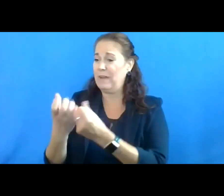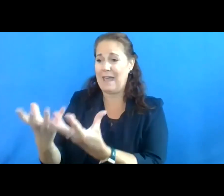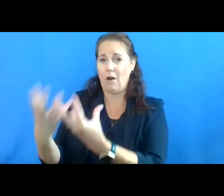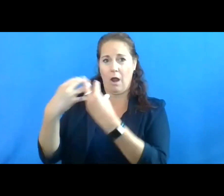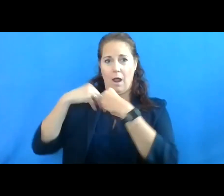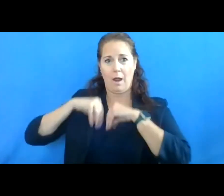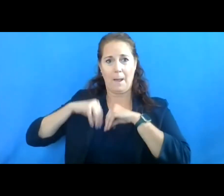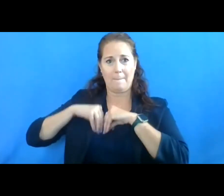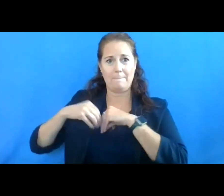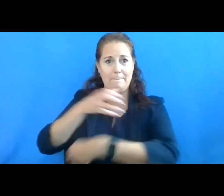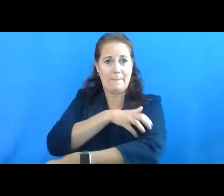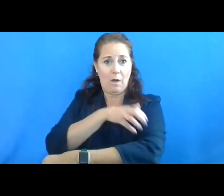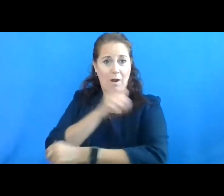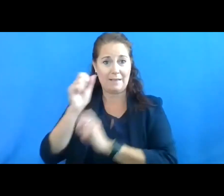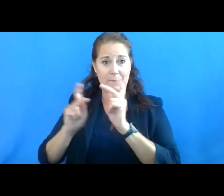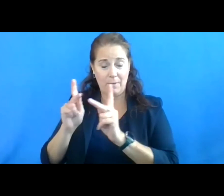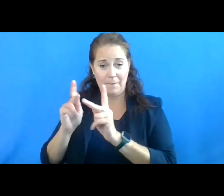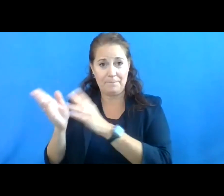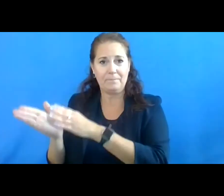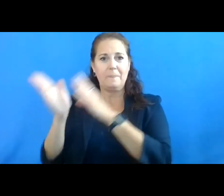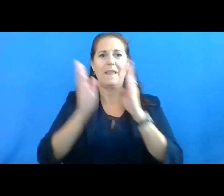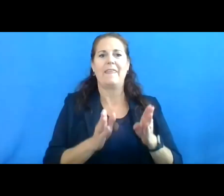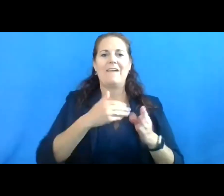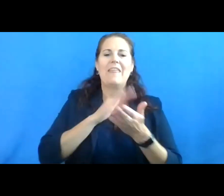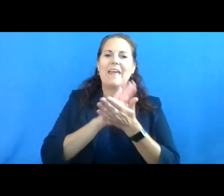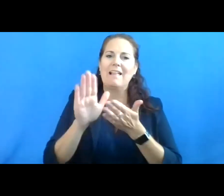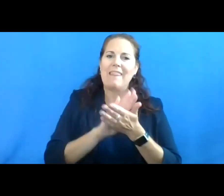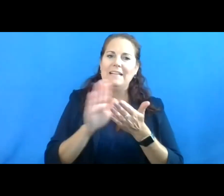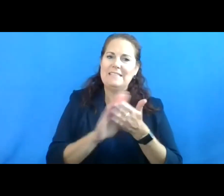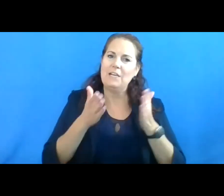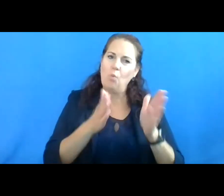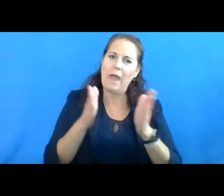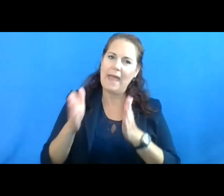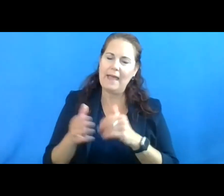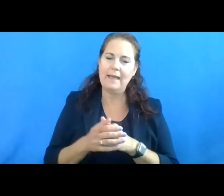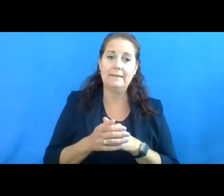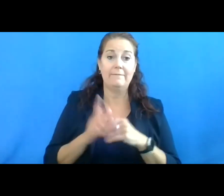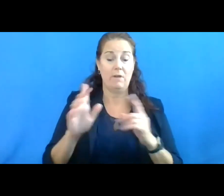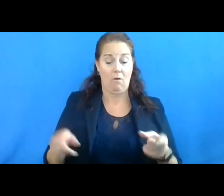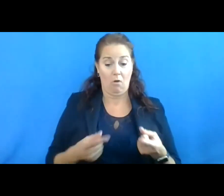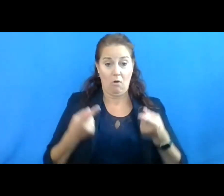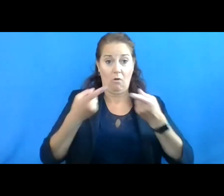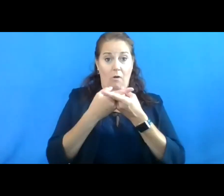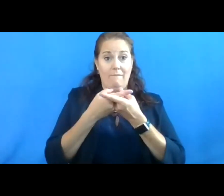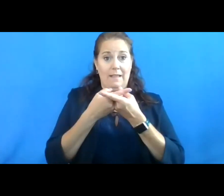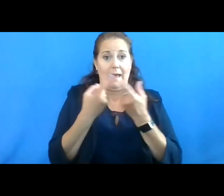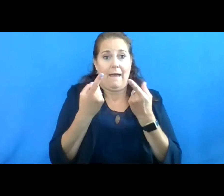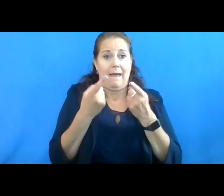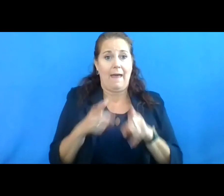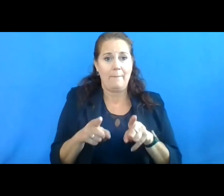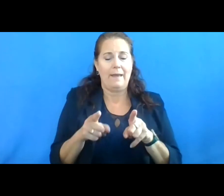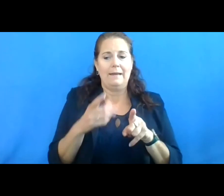Then there are the cleansing ways and so when conflict happens and amends are being made